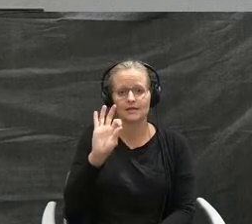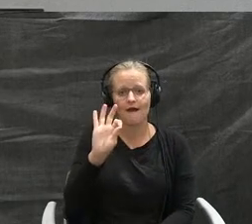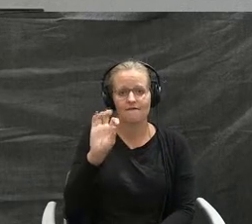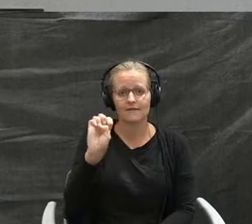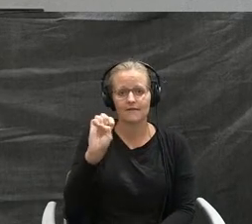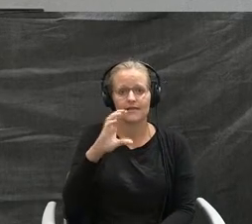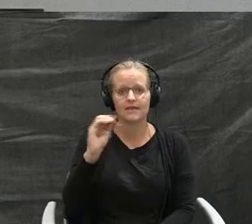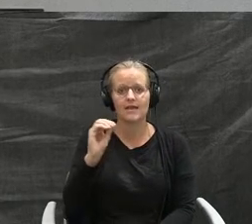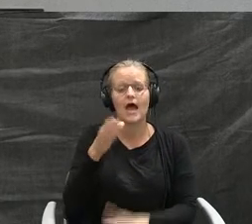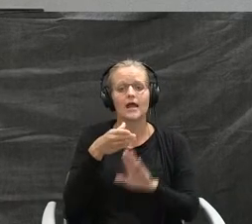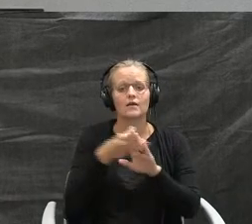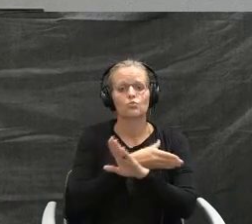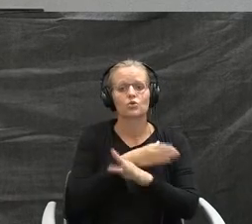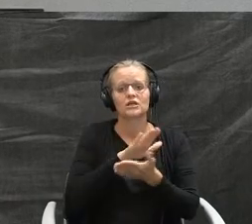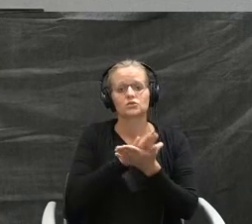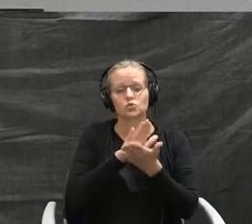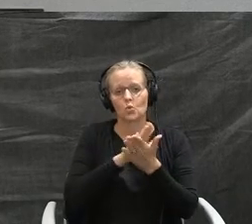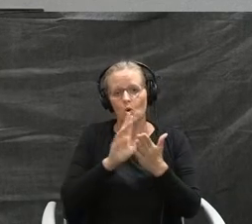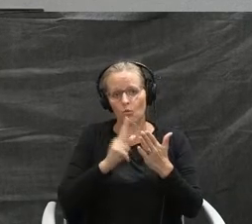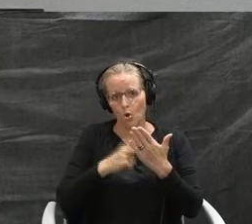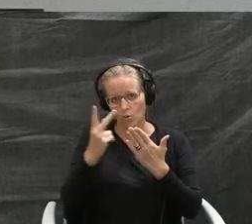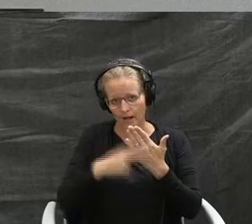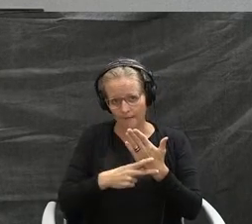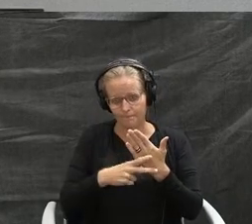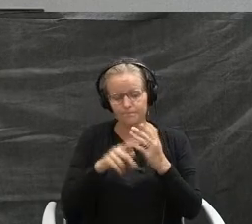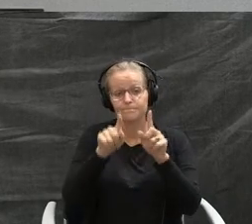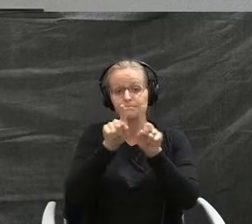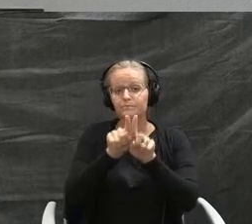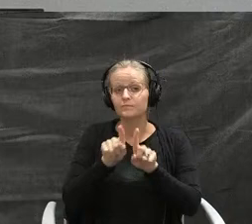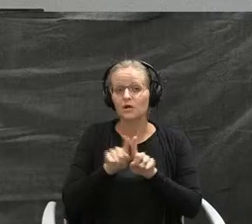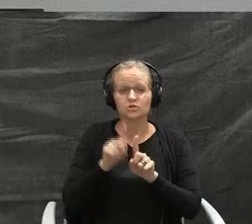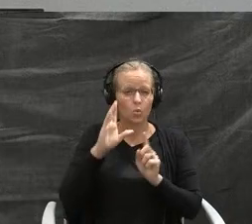preschool programs. I know there are questions about how will do